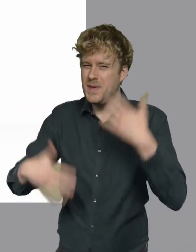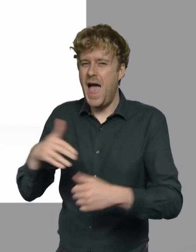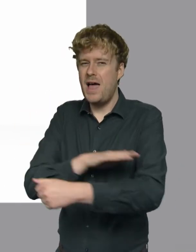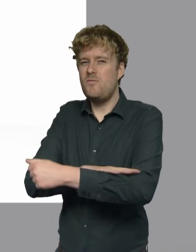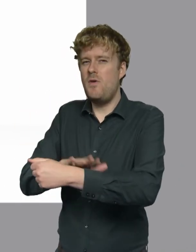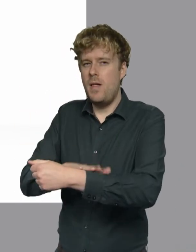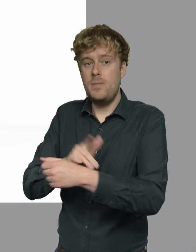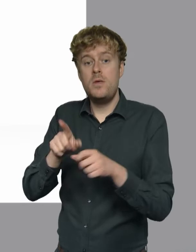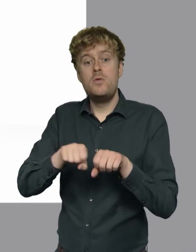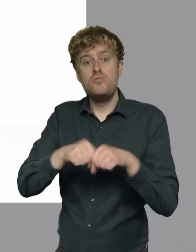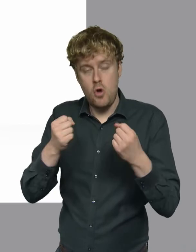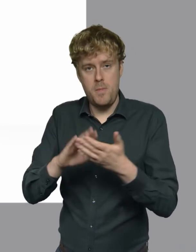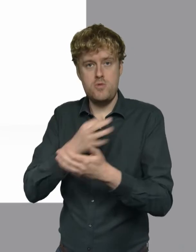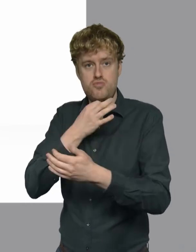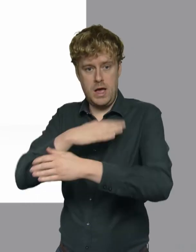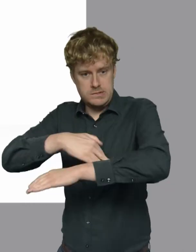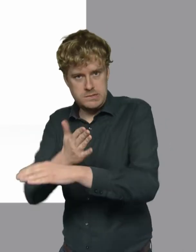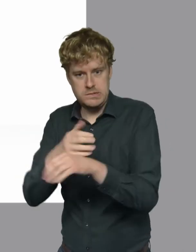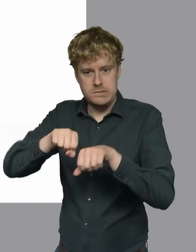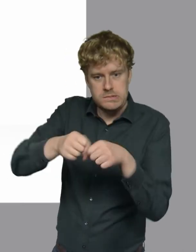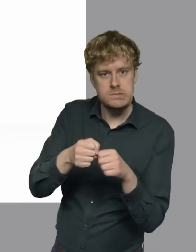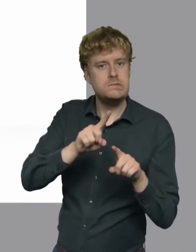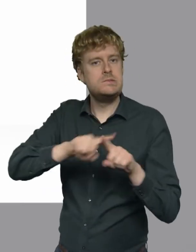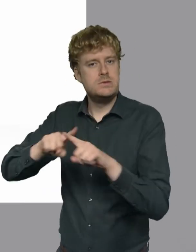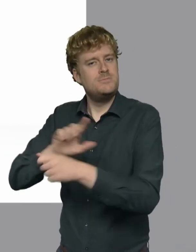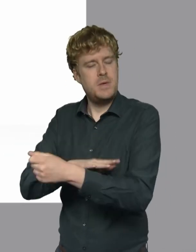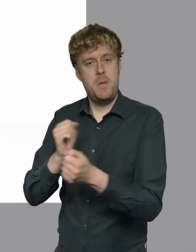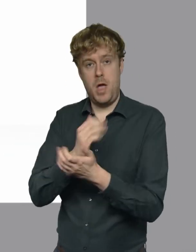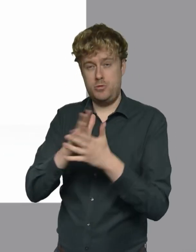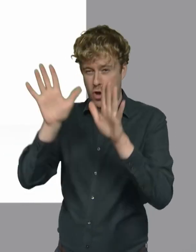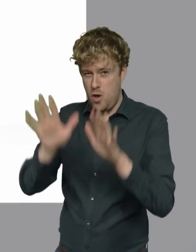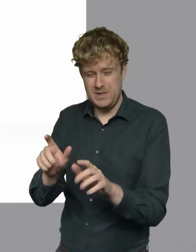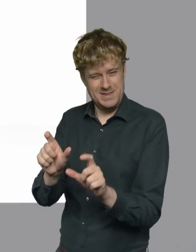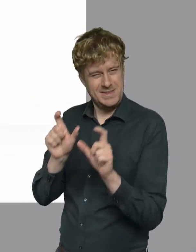And if the bone is broken, it could be unstable, so make sure the casualty keeps still.